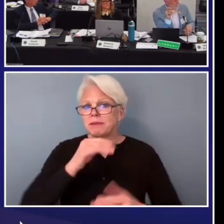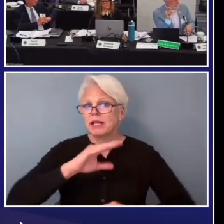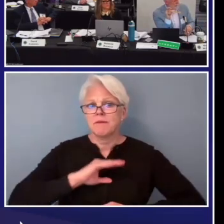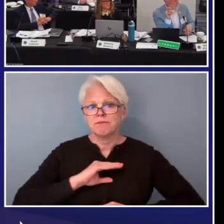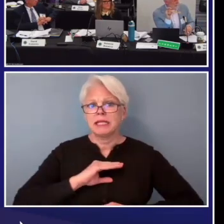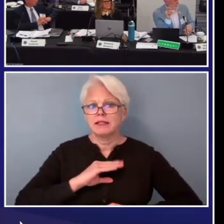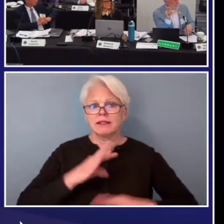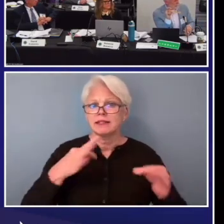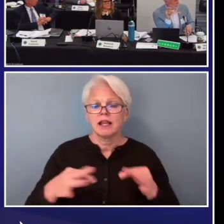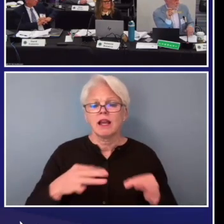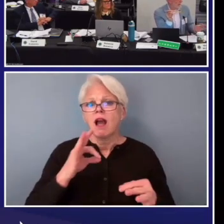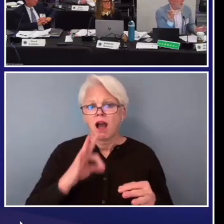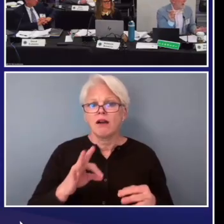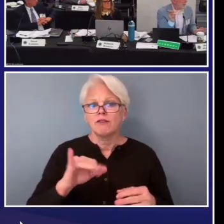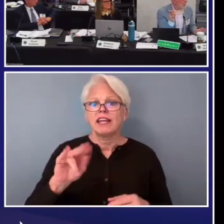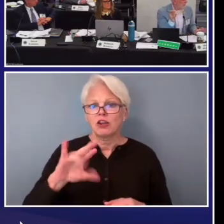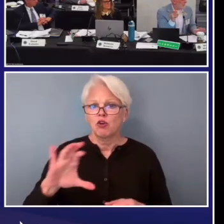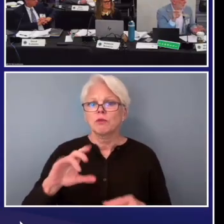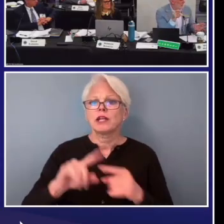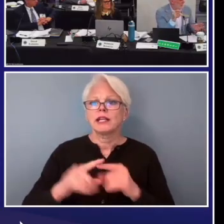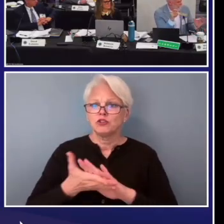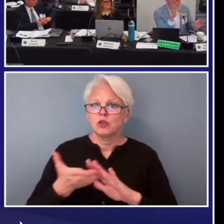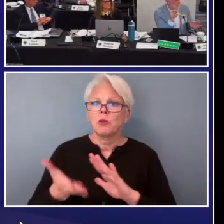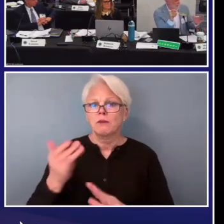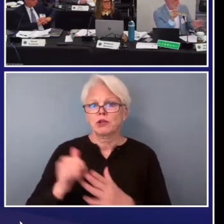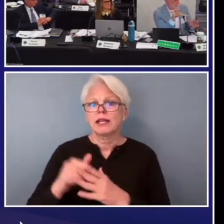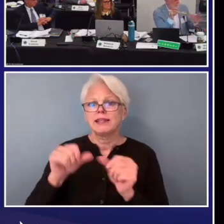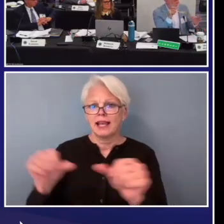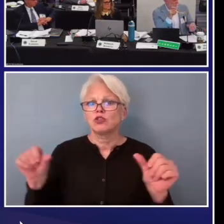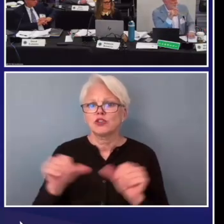to operate in the jurisdiction. I don't know the, the, necessarily the legal